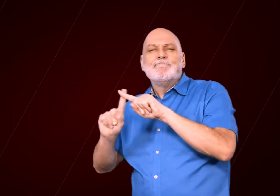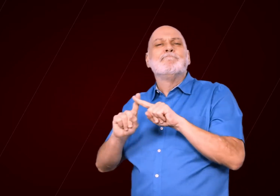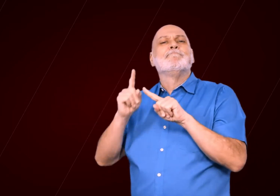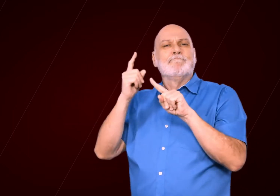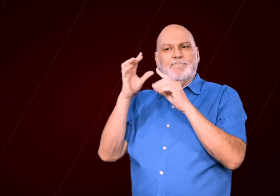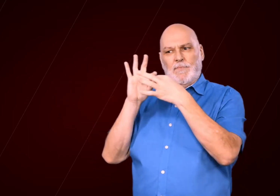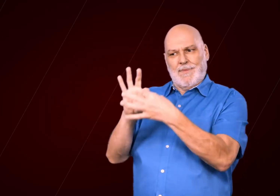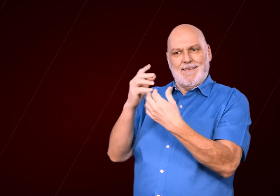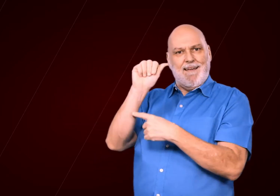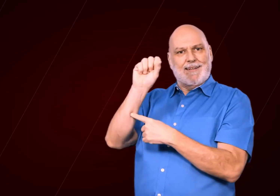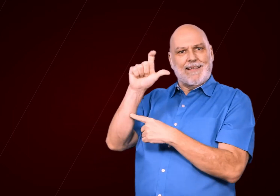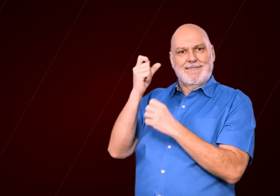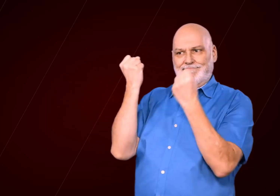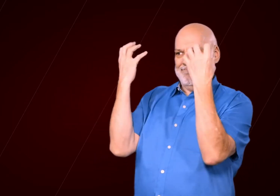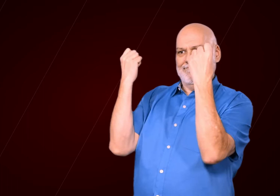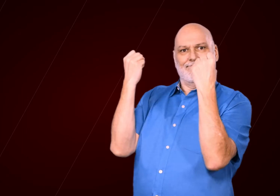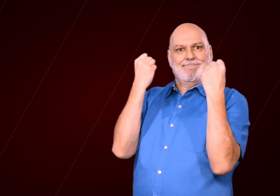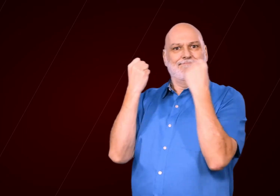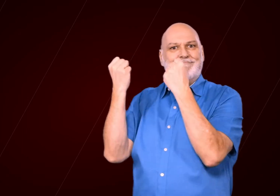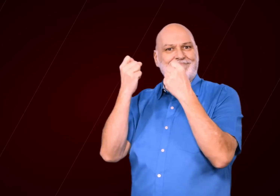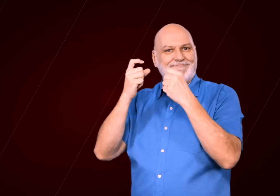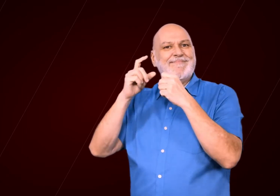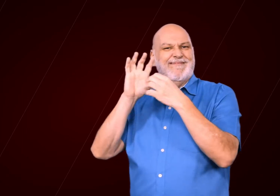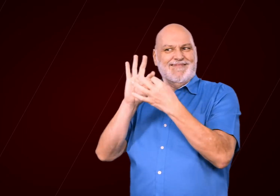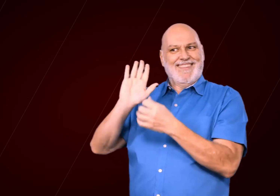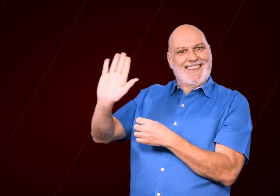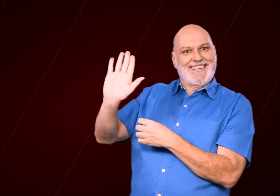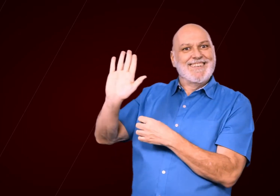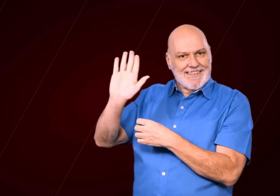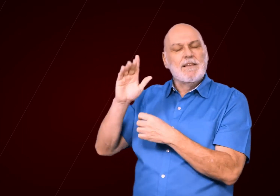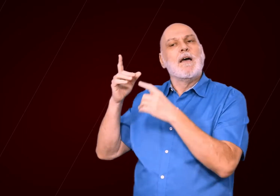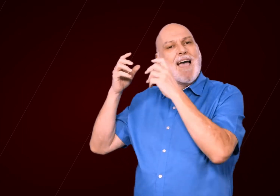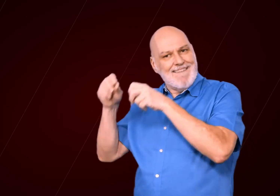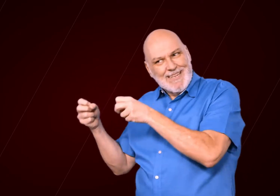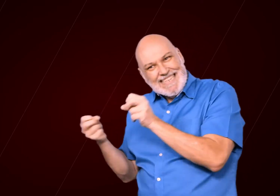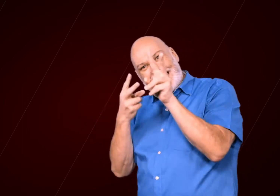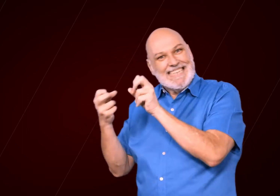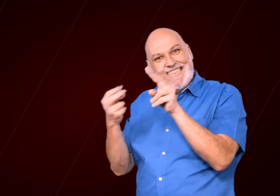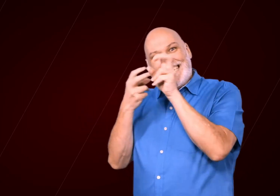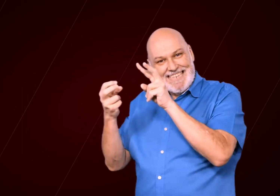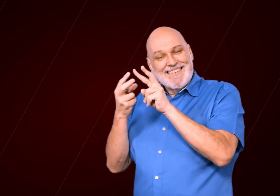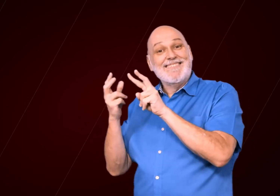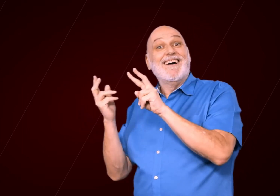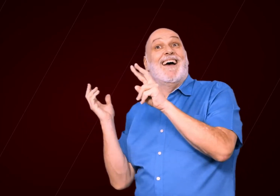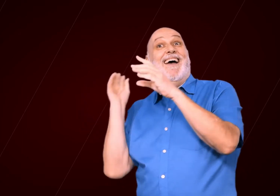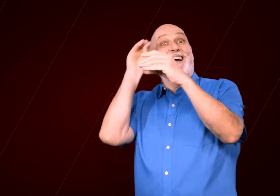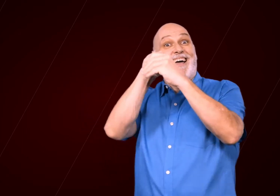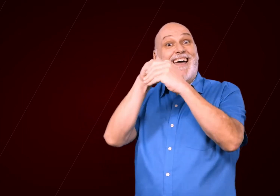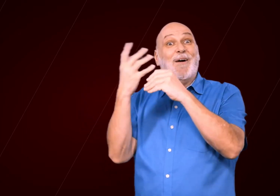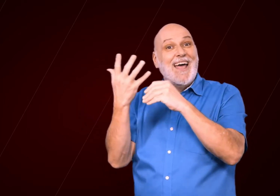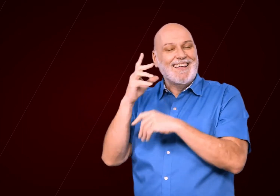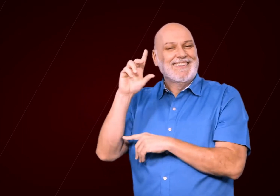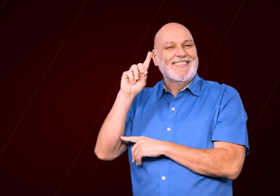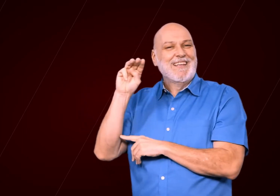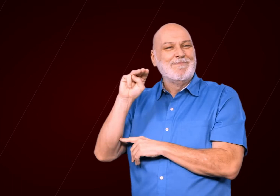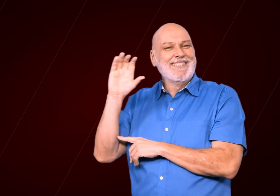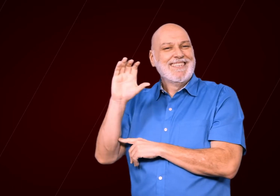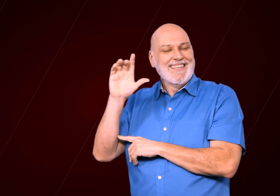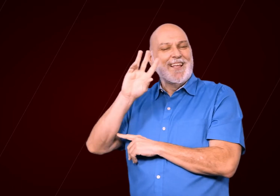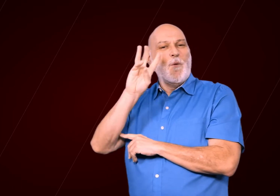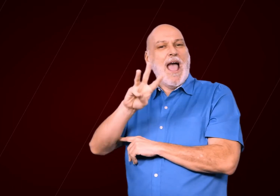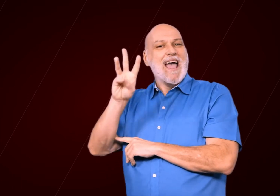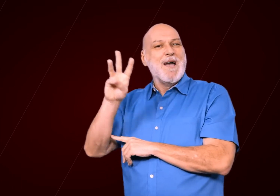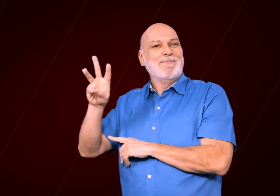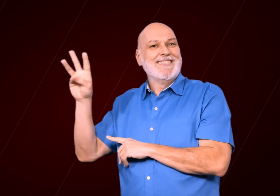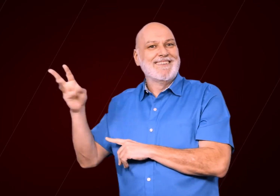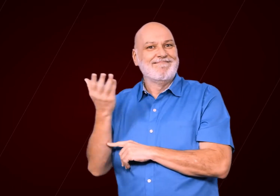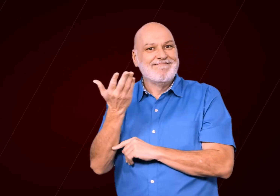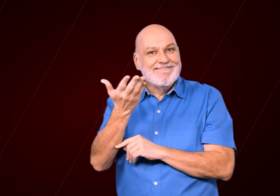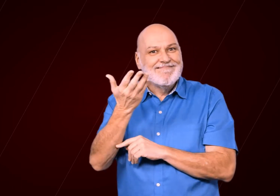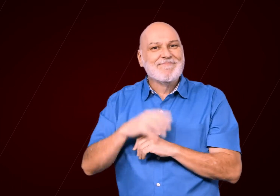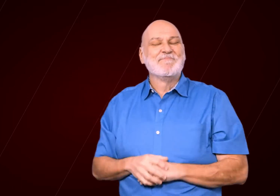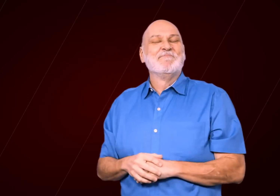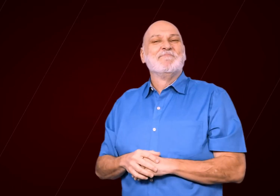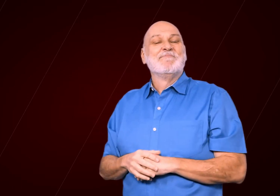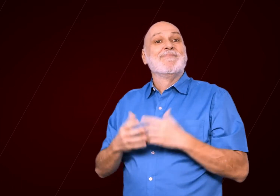educational videos in ASL on the DMC website.